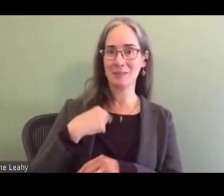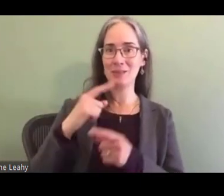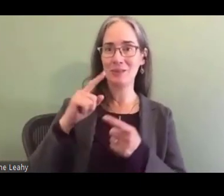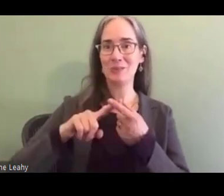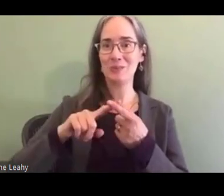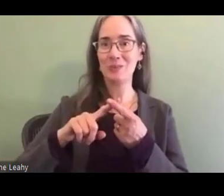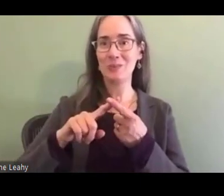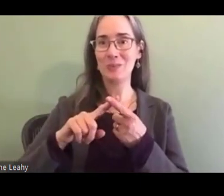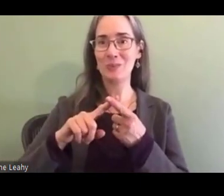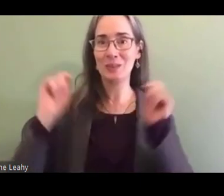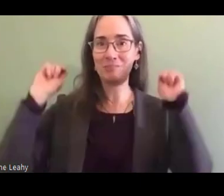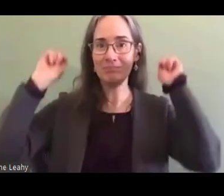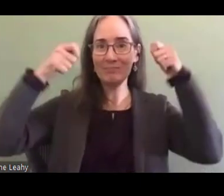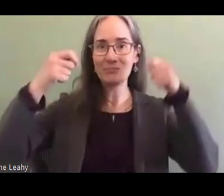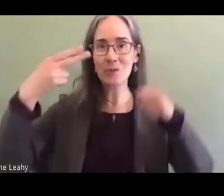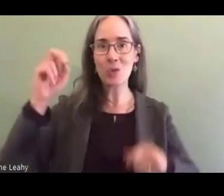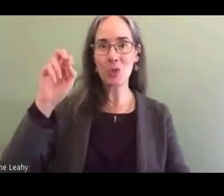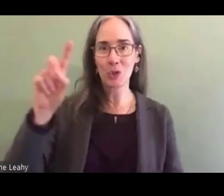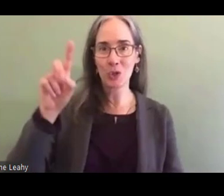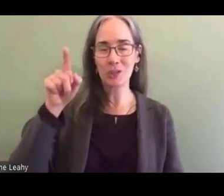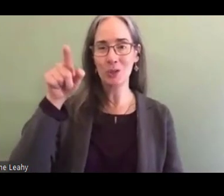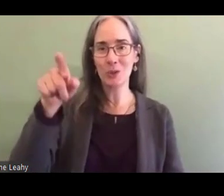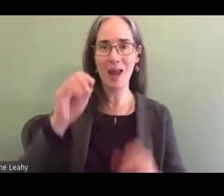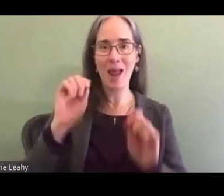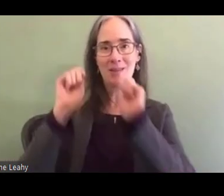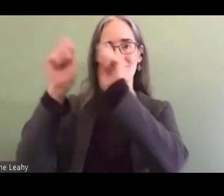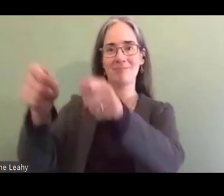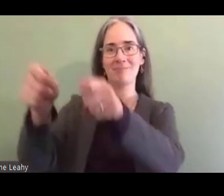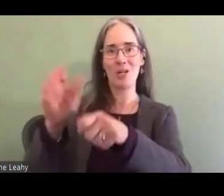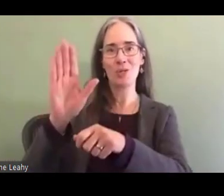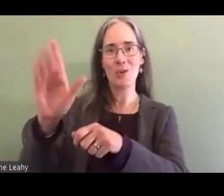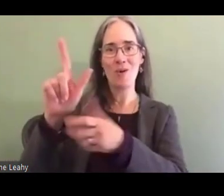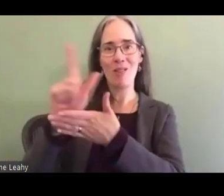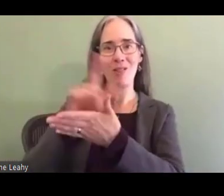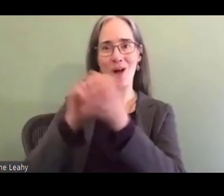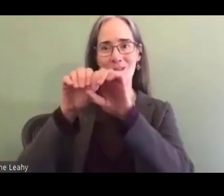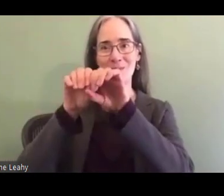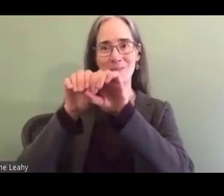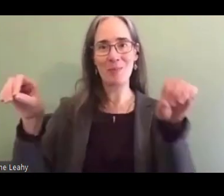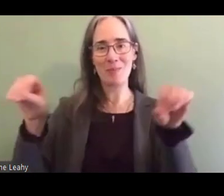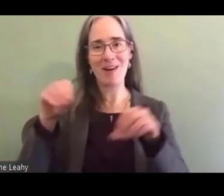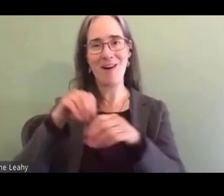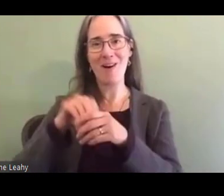to hood you and hand your diploma, your law diploma on your graduation.